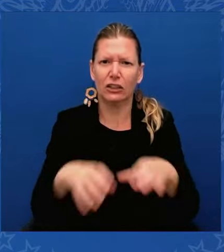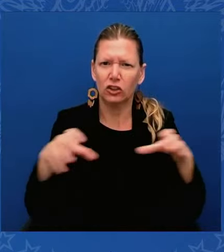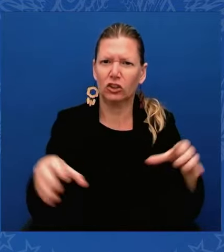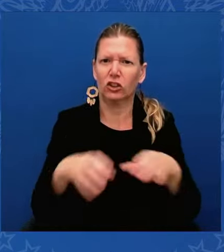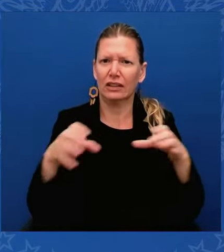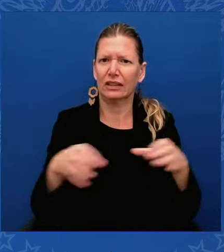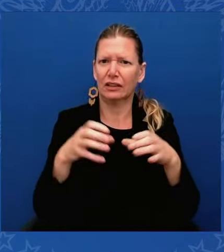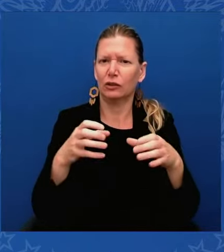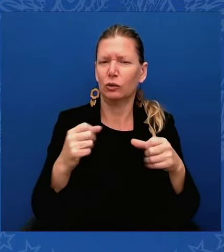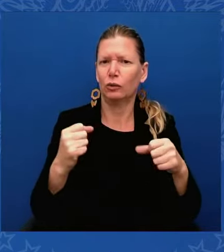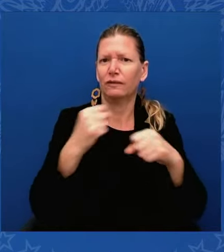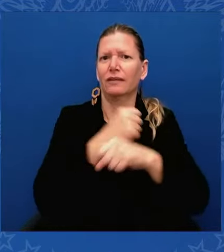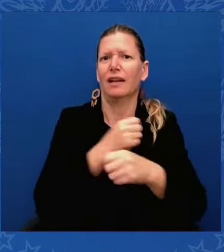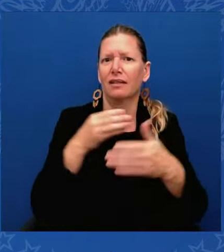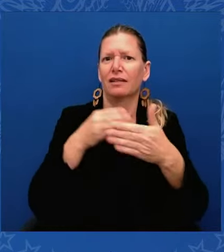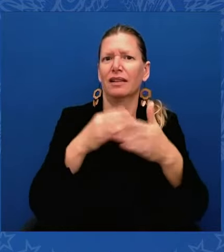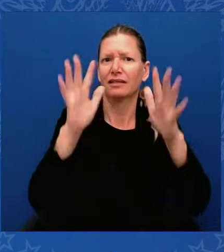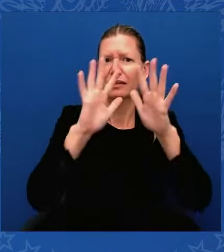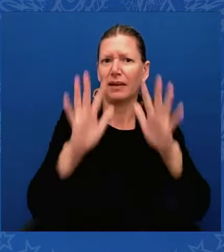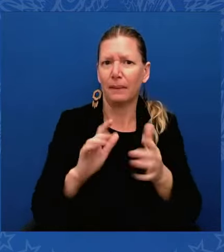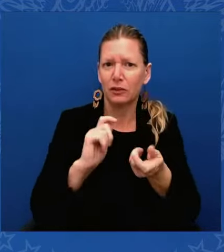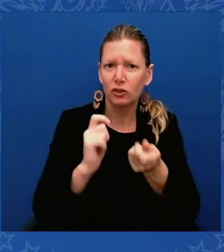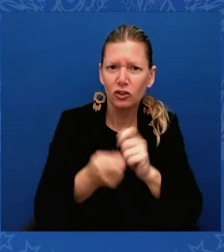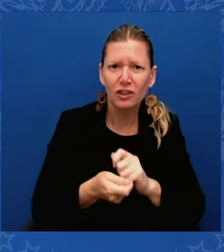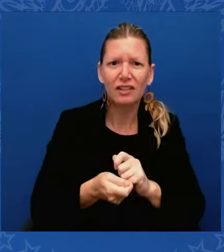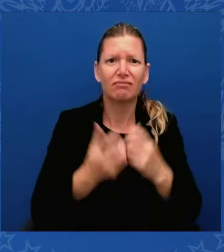which I know matters to the community that I mourn with.